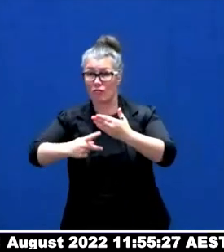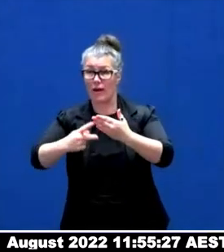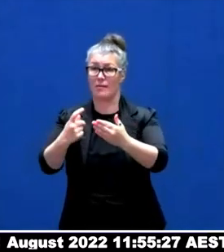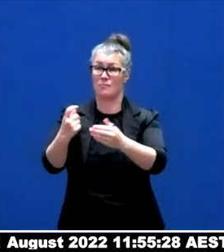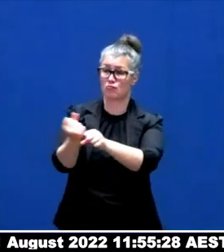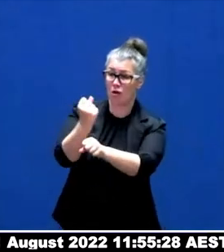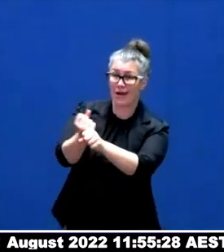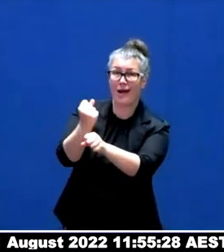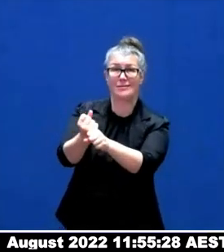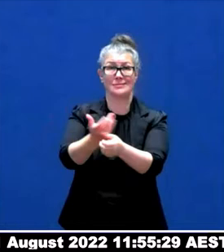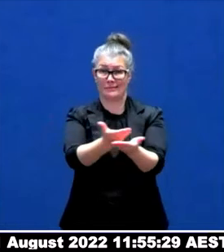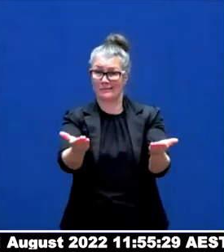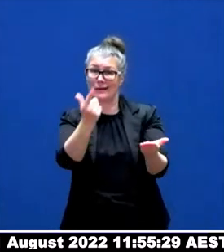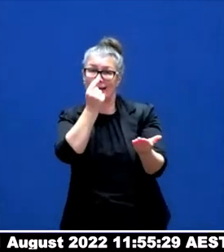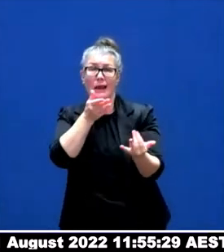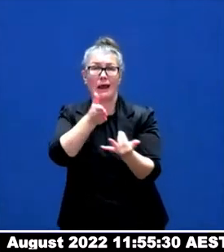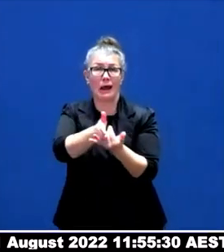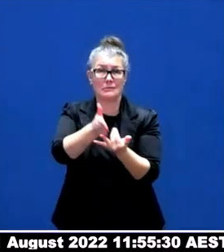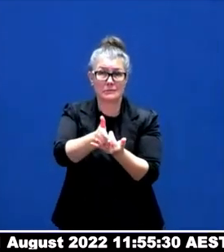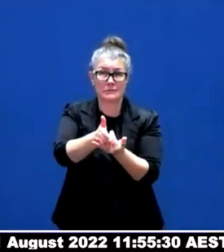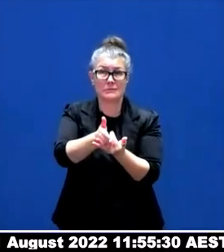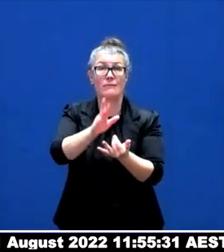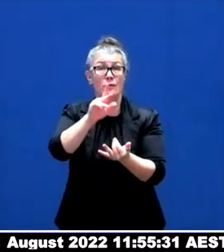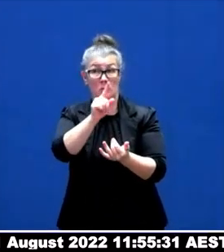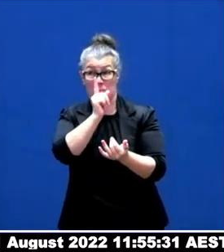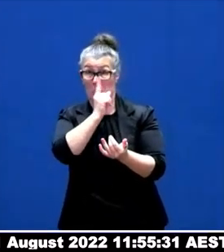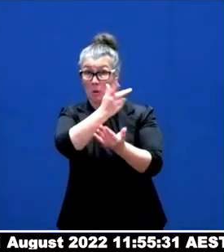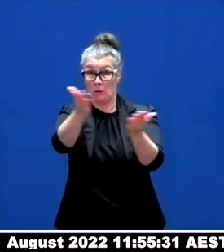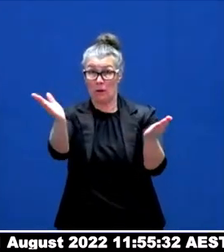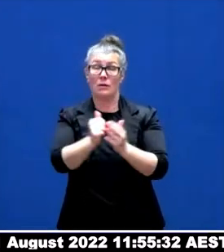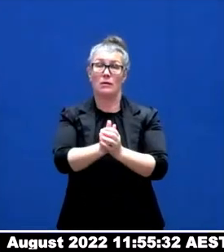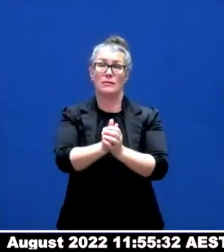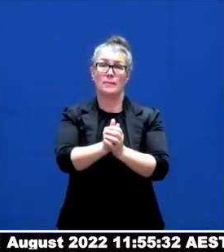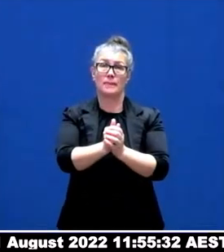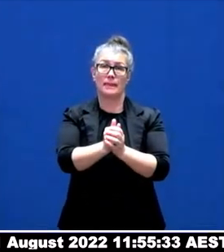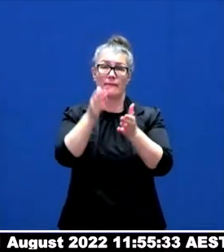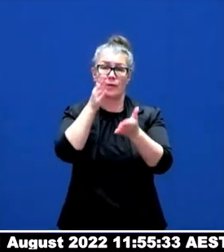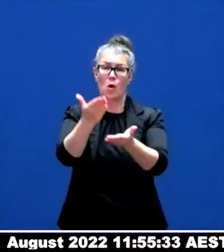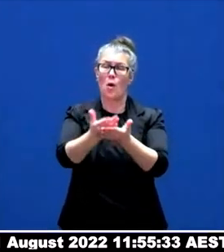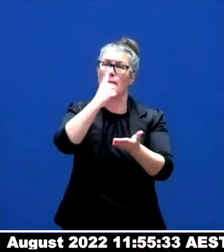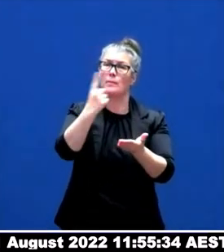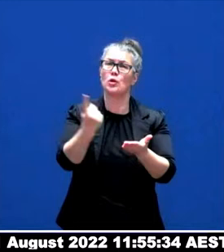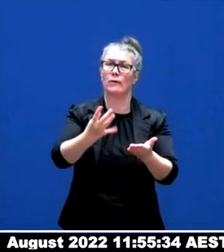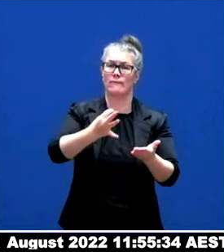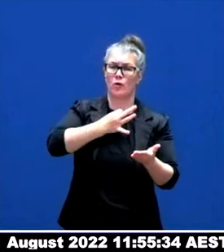are available for people are focused for people who are vulnerable and that encompasses people with disability.